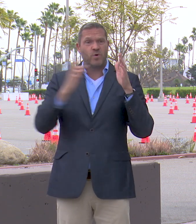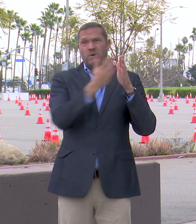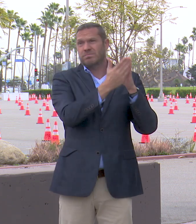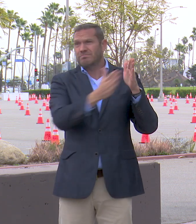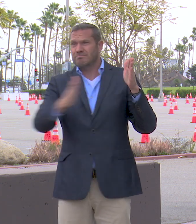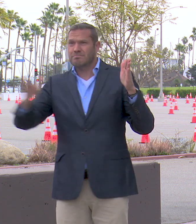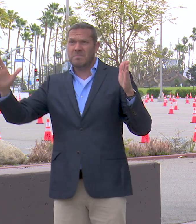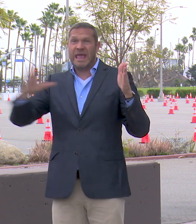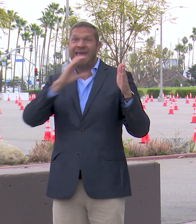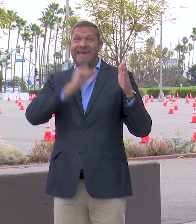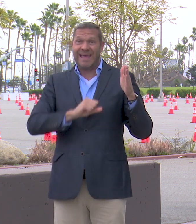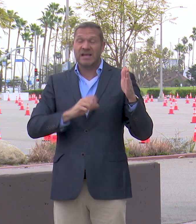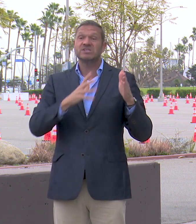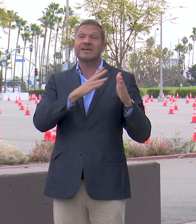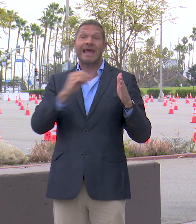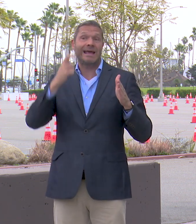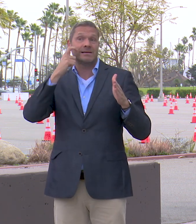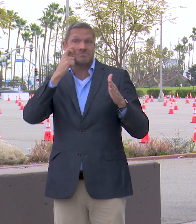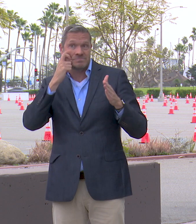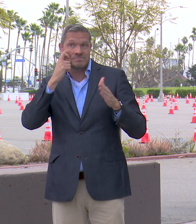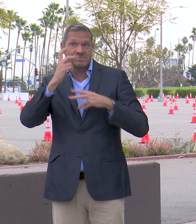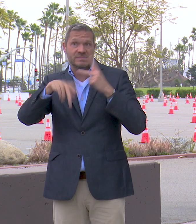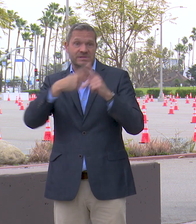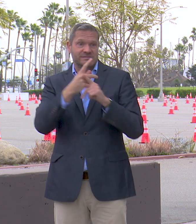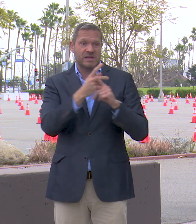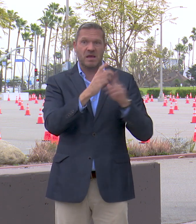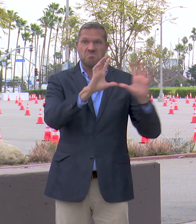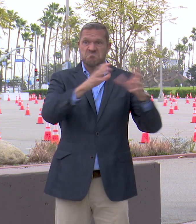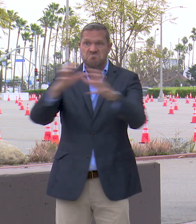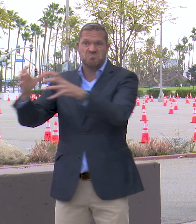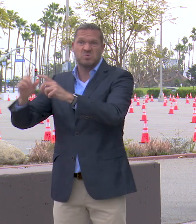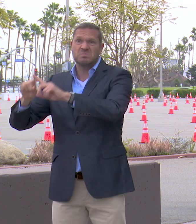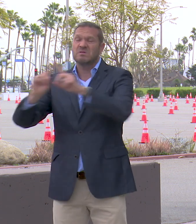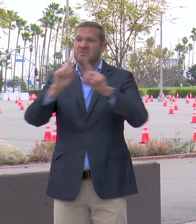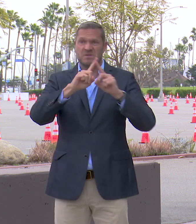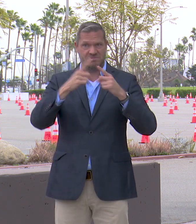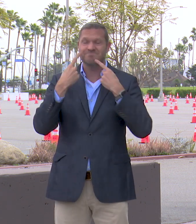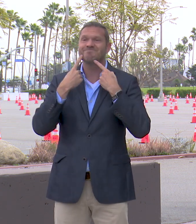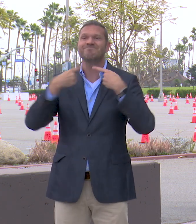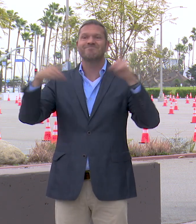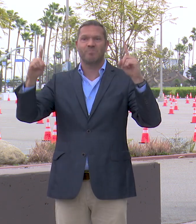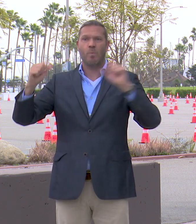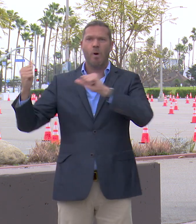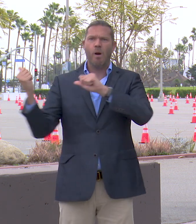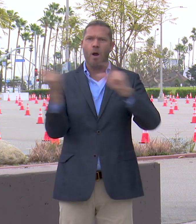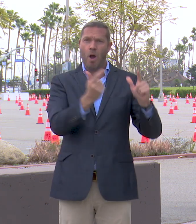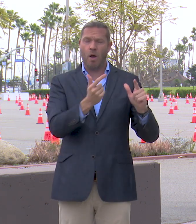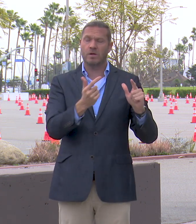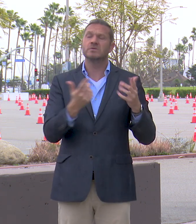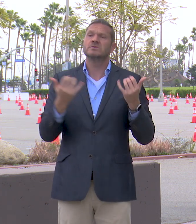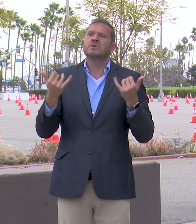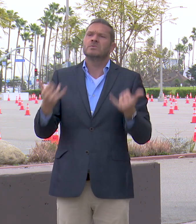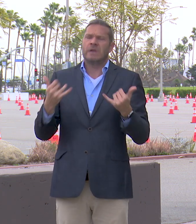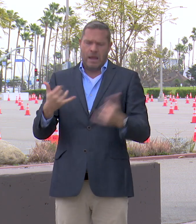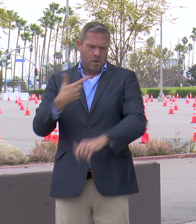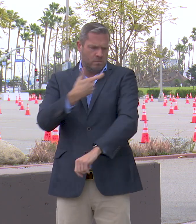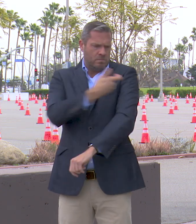and ethnic groups. After you receive the vaccine, you might experience some soreness in your arm at the injection